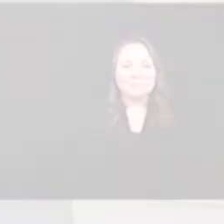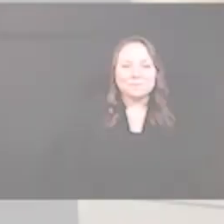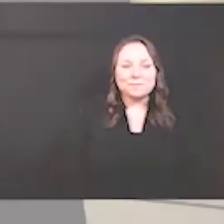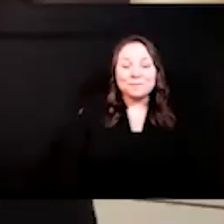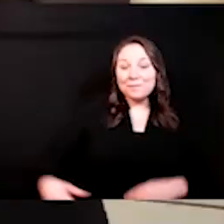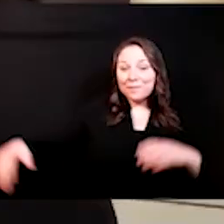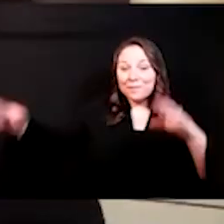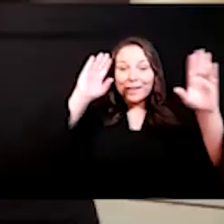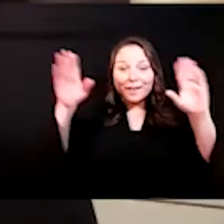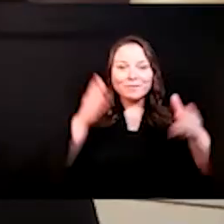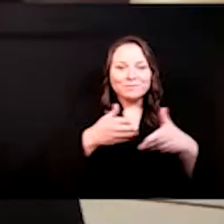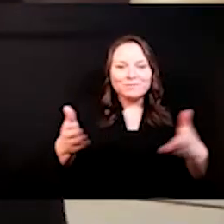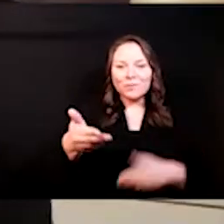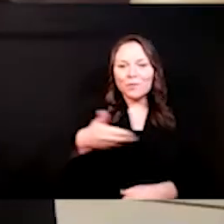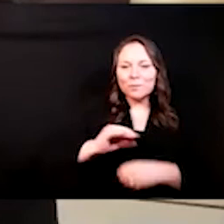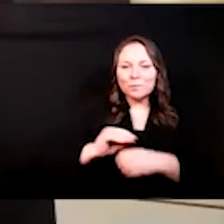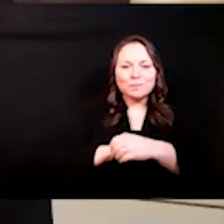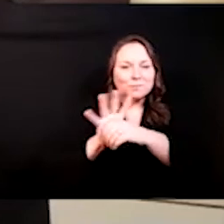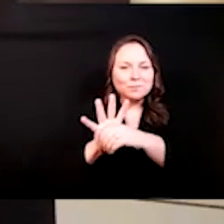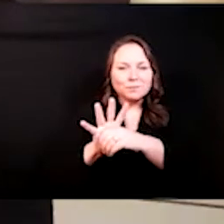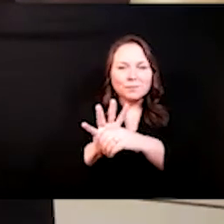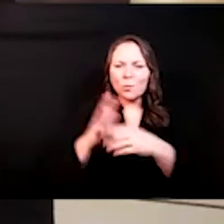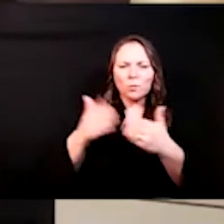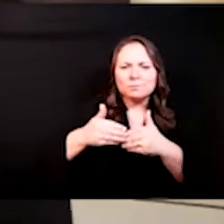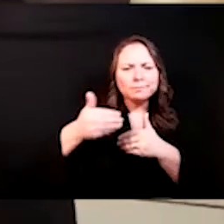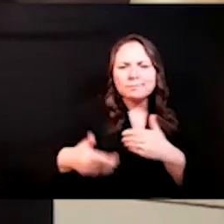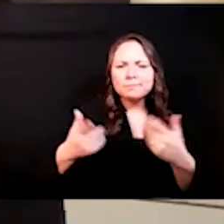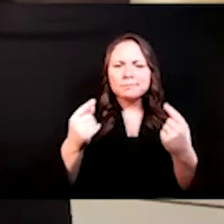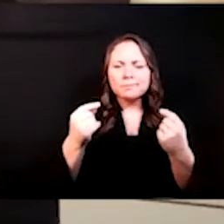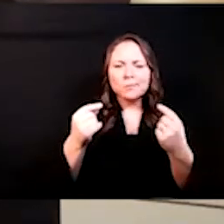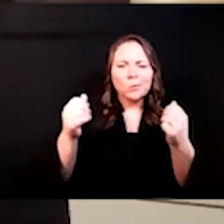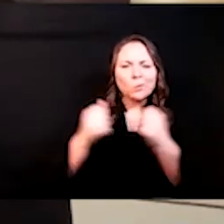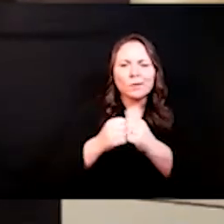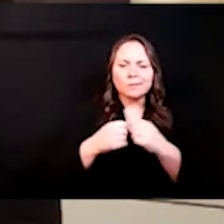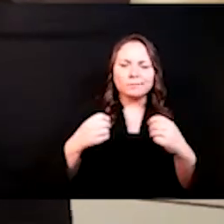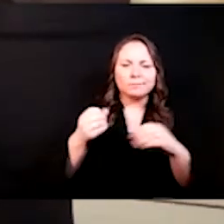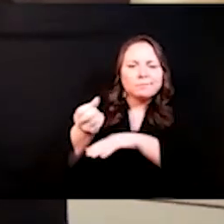HI, EVERYONE. WELCOME TO COVID-19, WHAT'S NEXT IN THE FIGHT AGAINST THE VIRUS? I'M